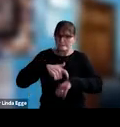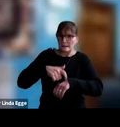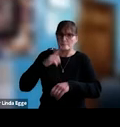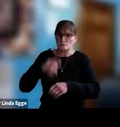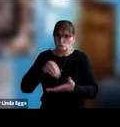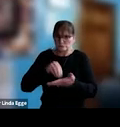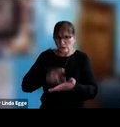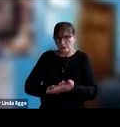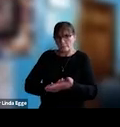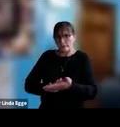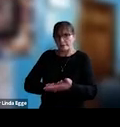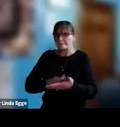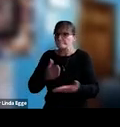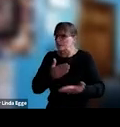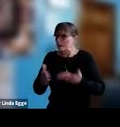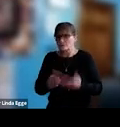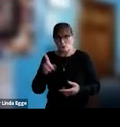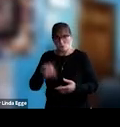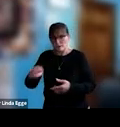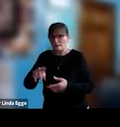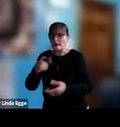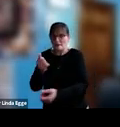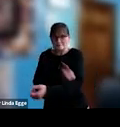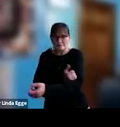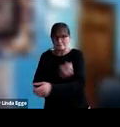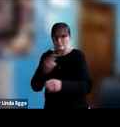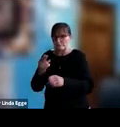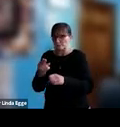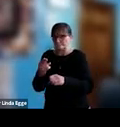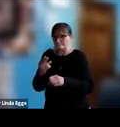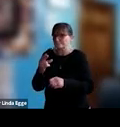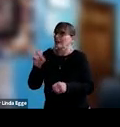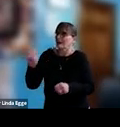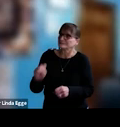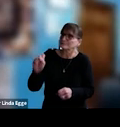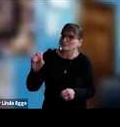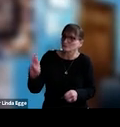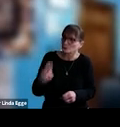that even though they do have a substance use disorder, I have really great evidence